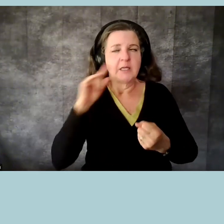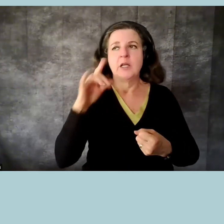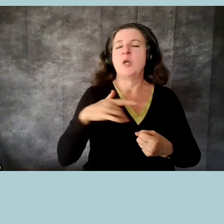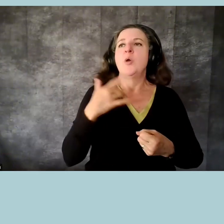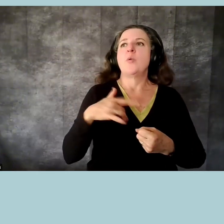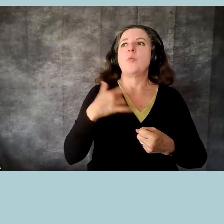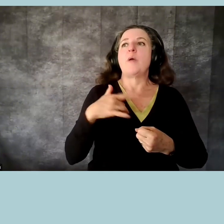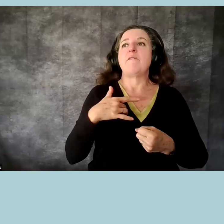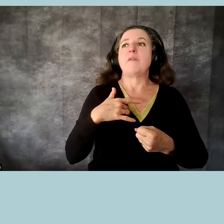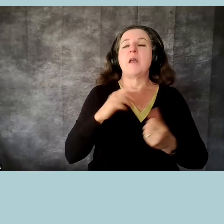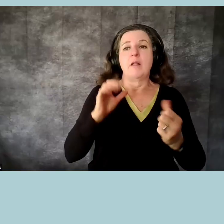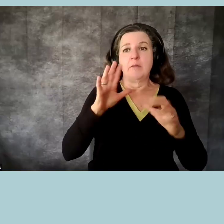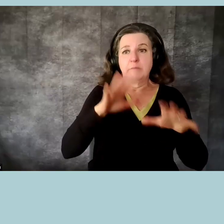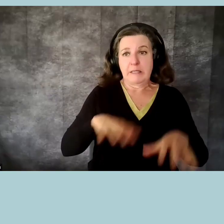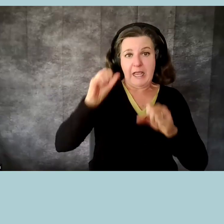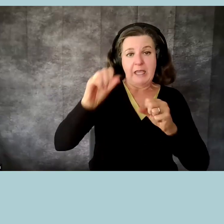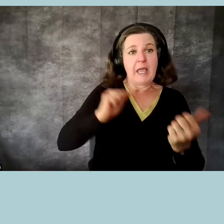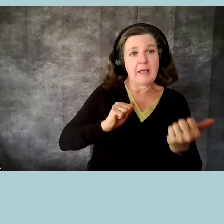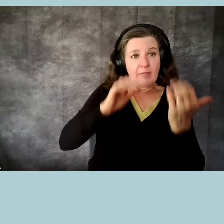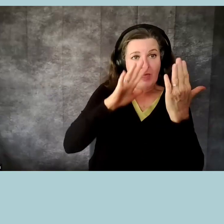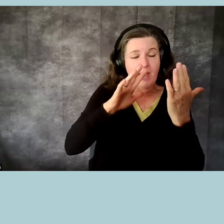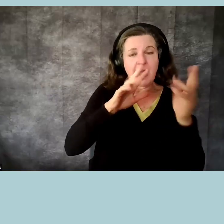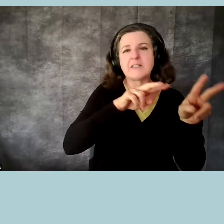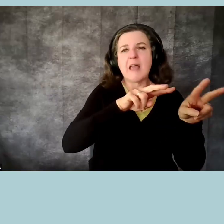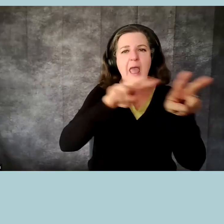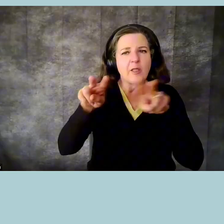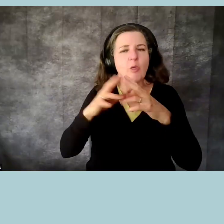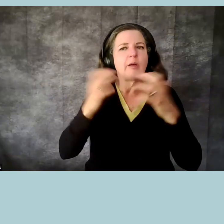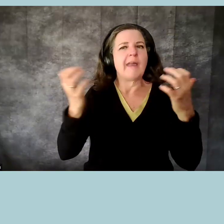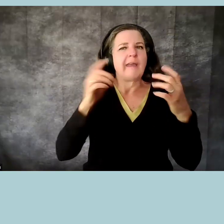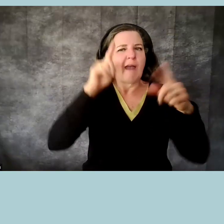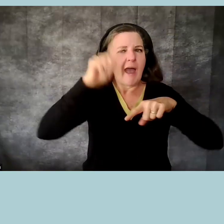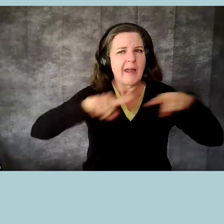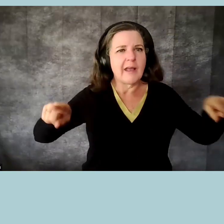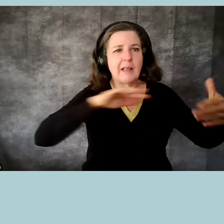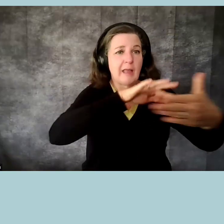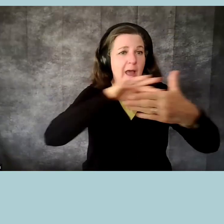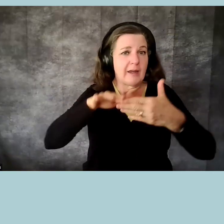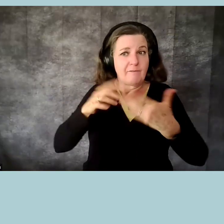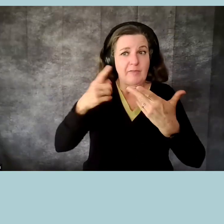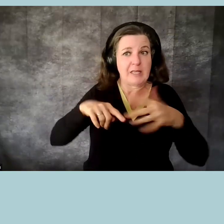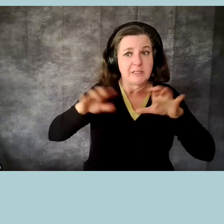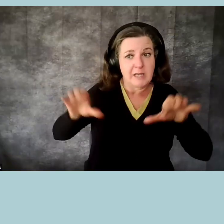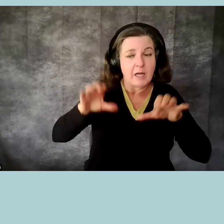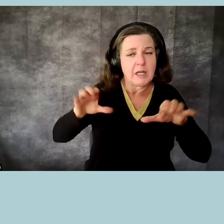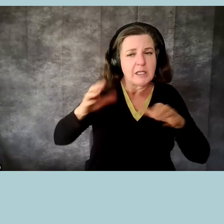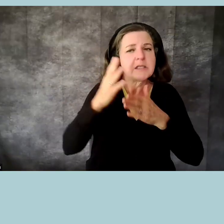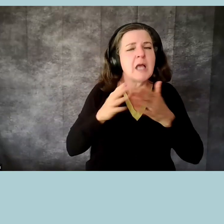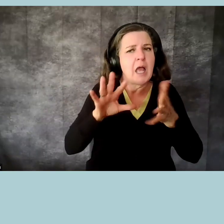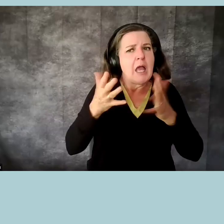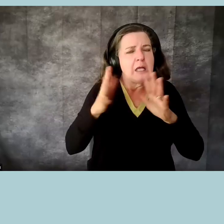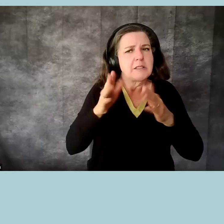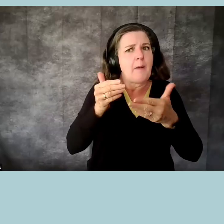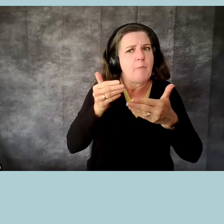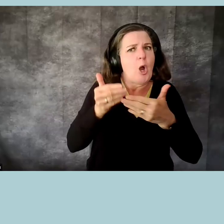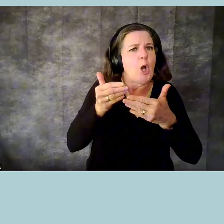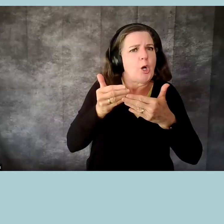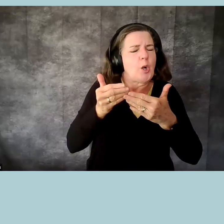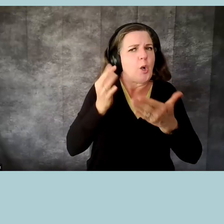of these, a lot of the studies that have been done are, some of them are close, but if we just shift perspective slightly and include the right types of